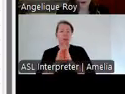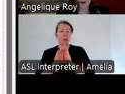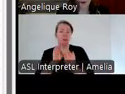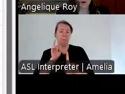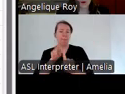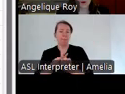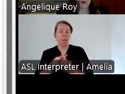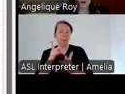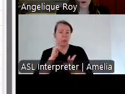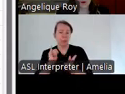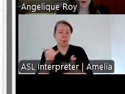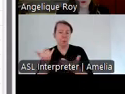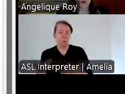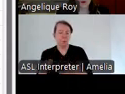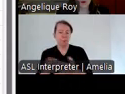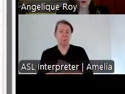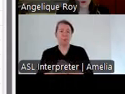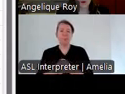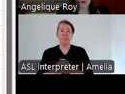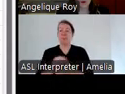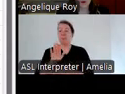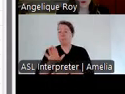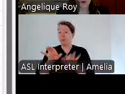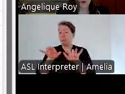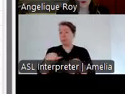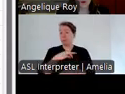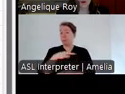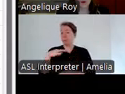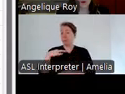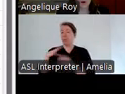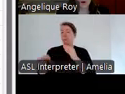And this will be what your systems staff need to add to the icons in LibApps.